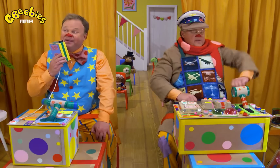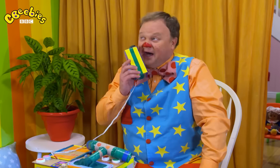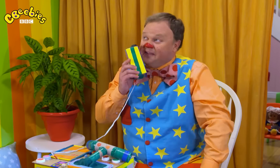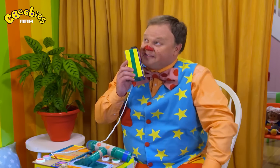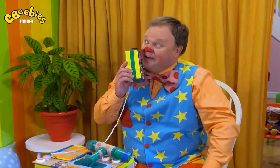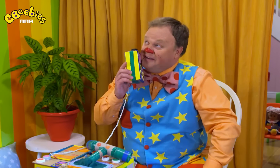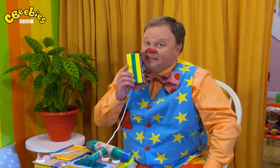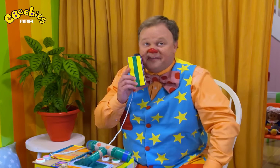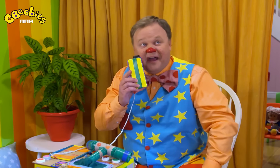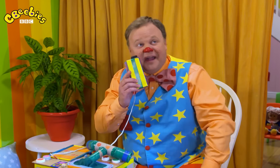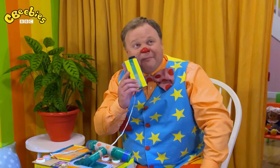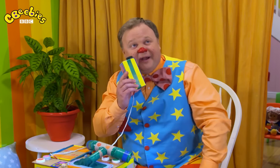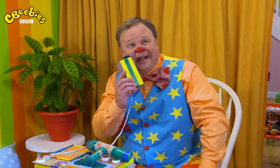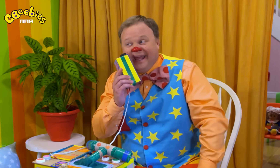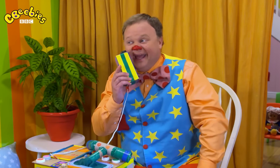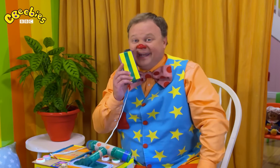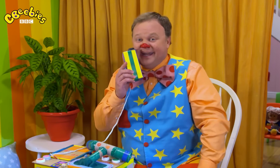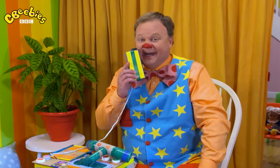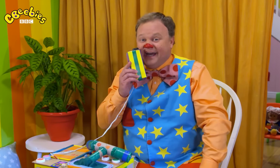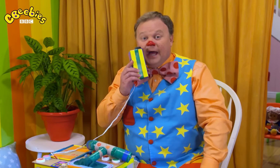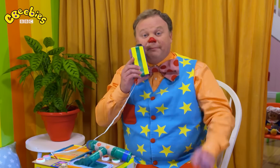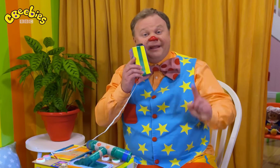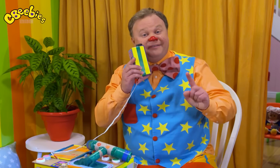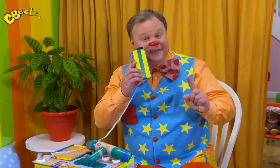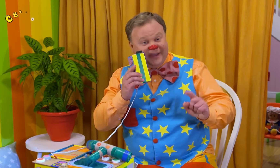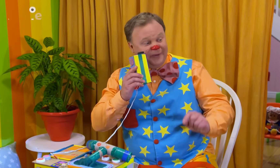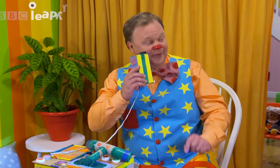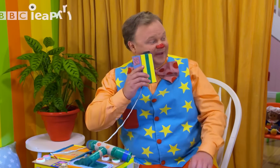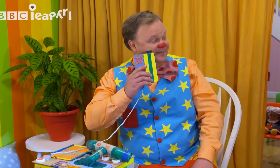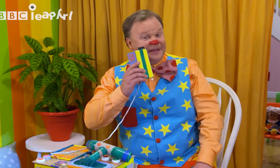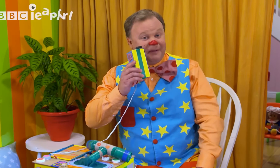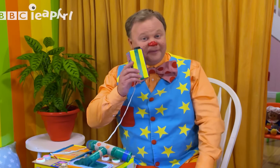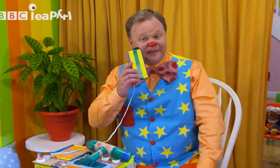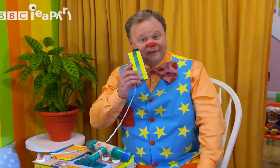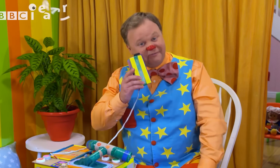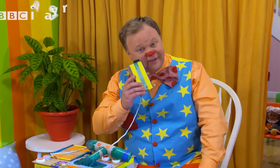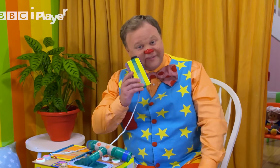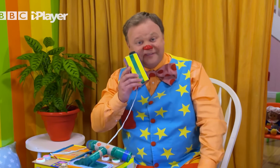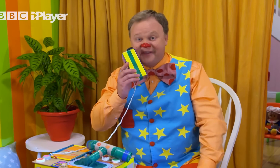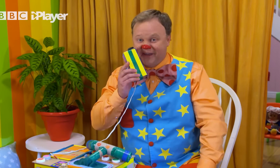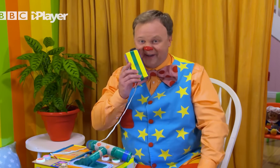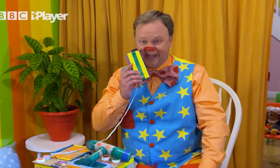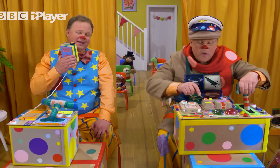the sun is shining brightly and uh please check your seat belts and securely